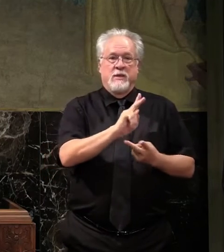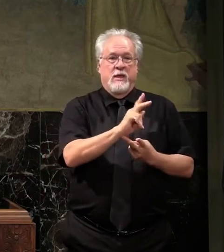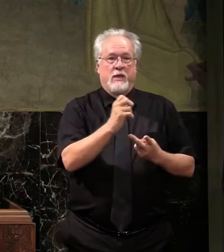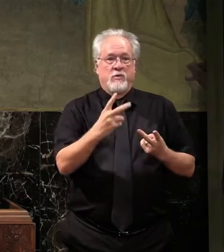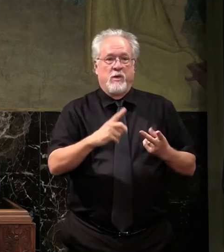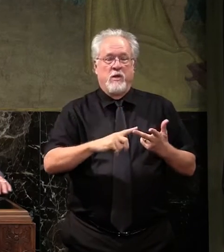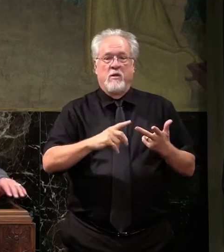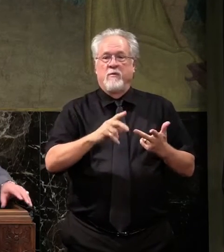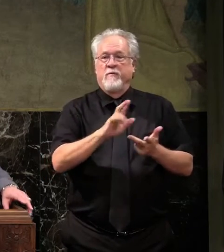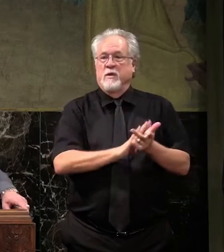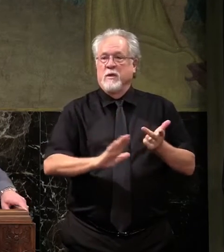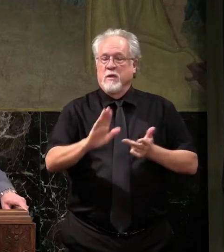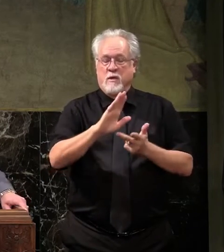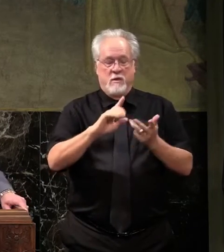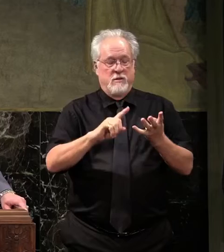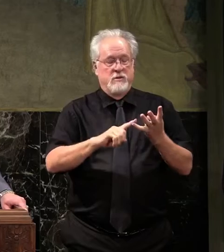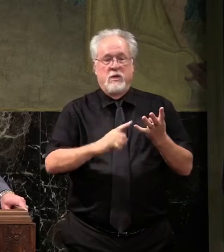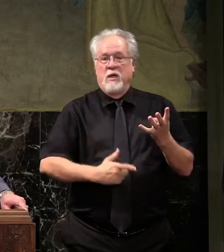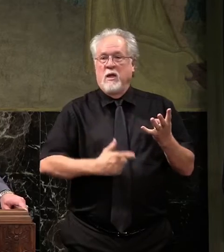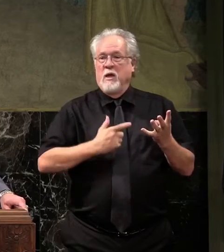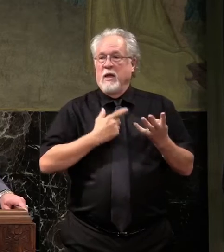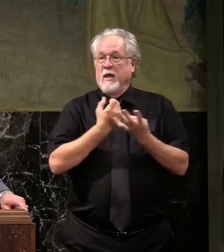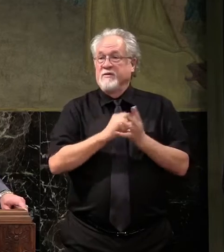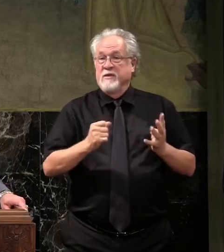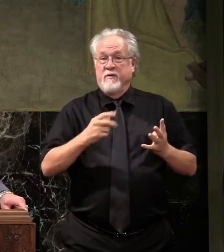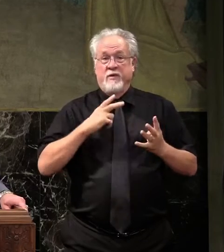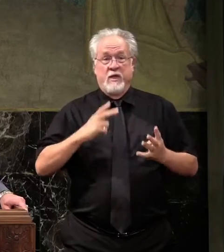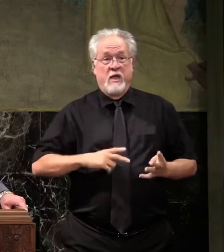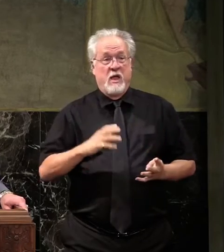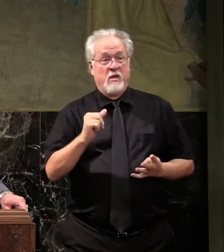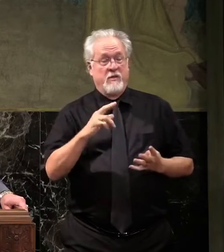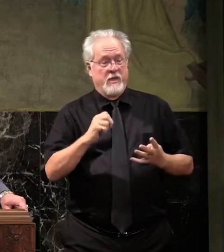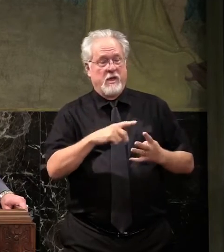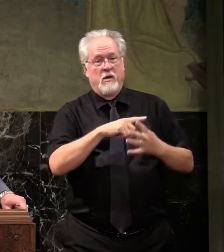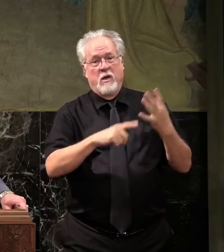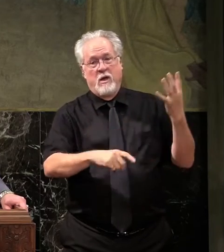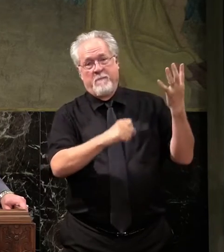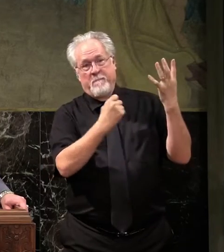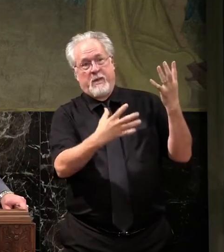education, life-saving health care services in many other areas of state